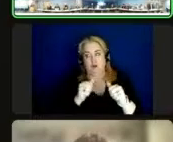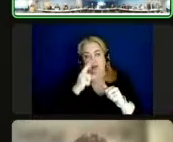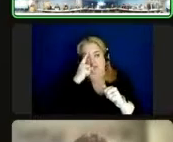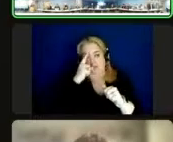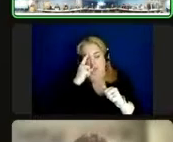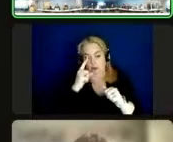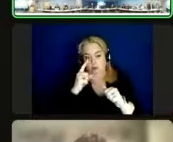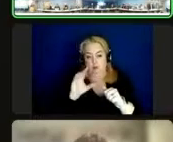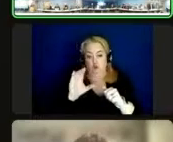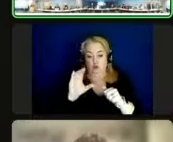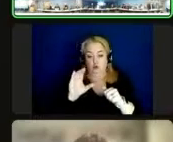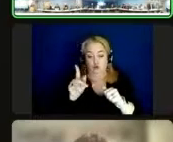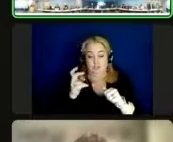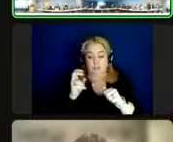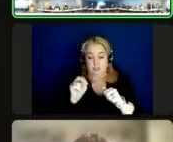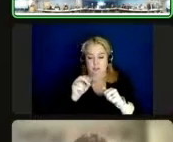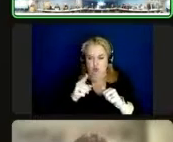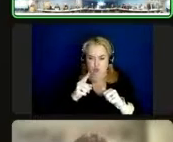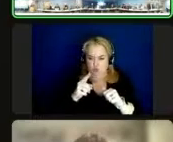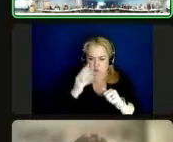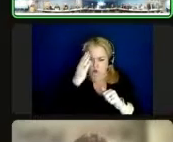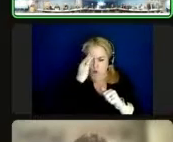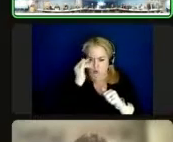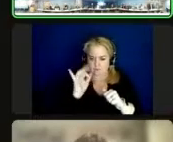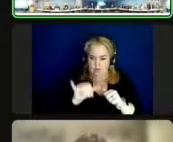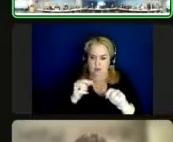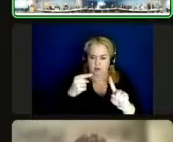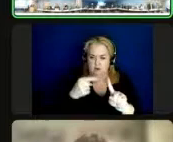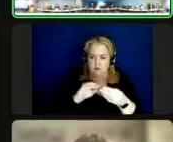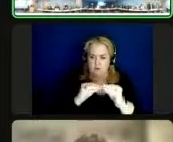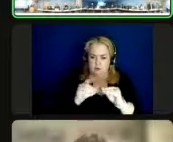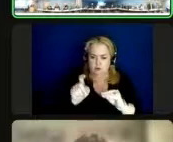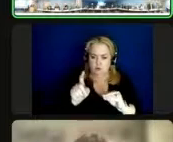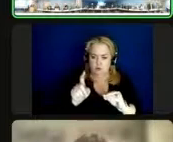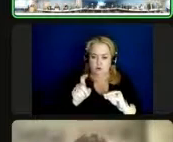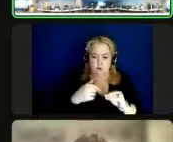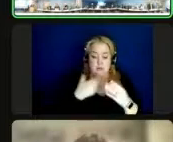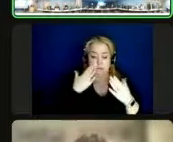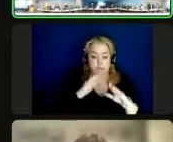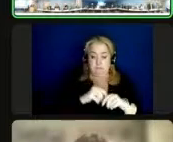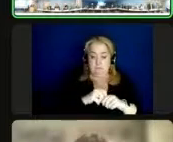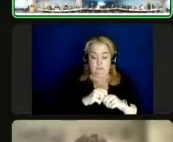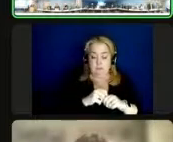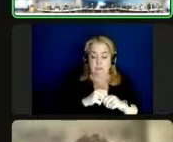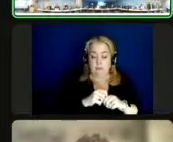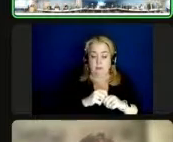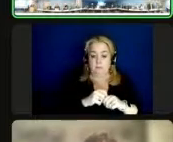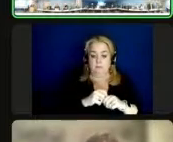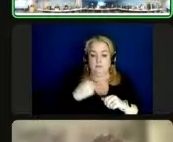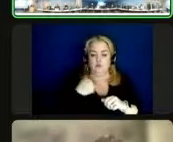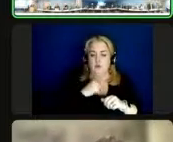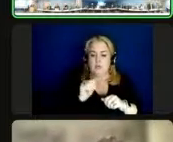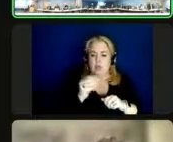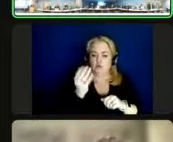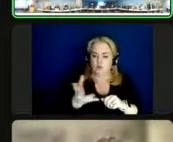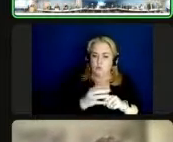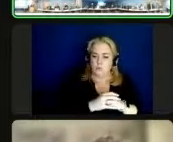THERE'S DIFFERENT DATA SOURCES THAT ONE IN PARTICULAR ARE